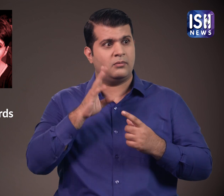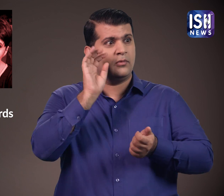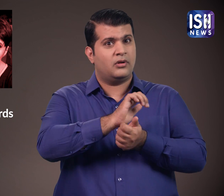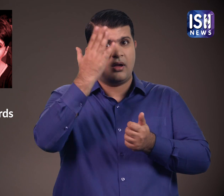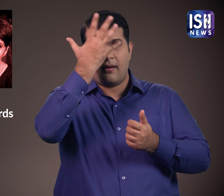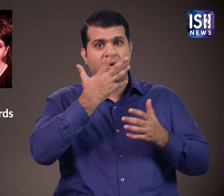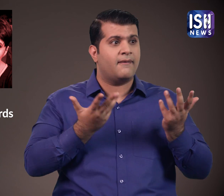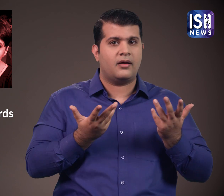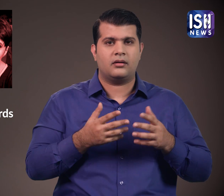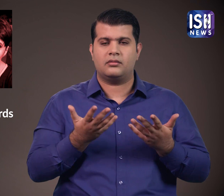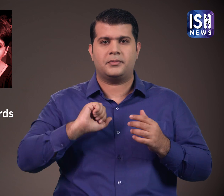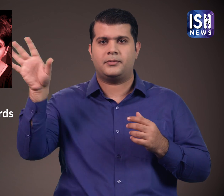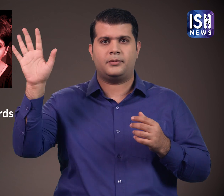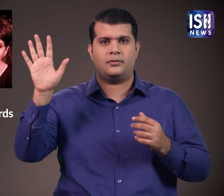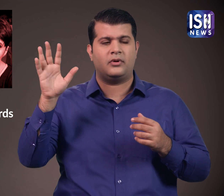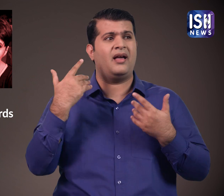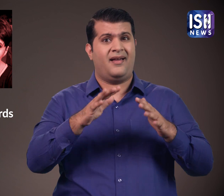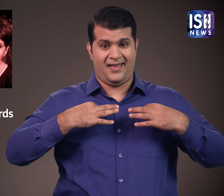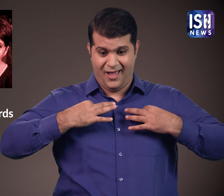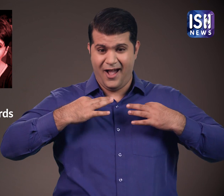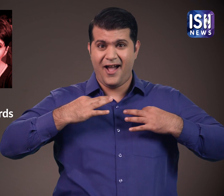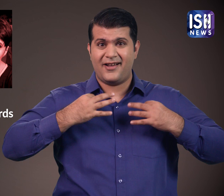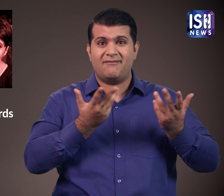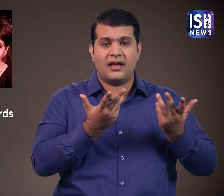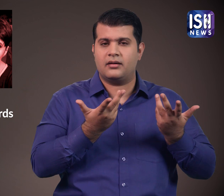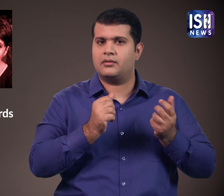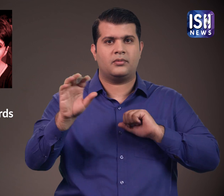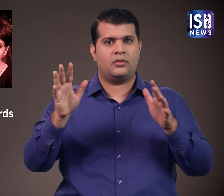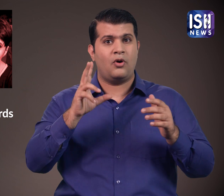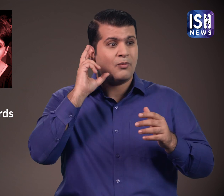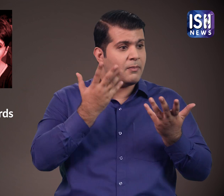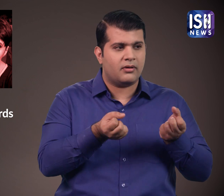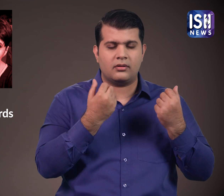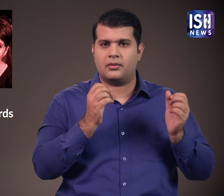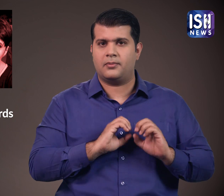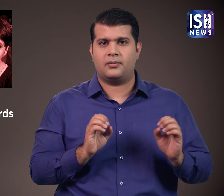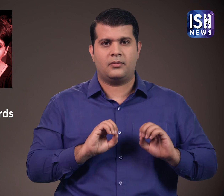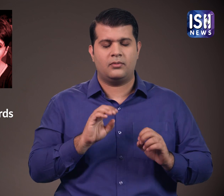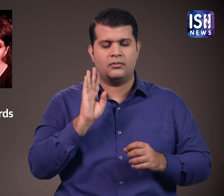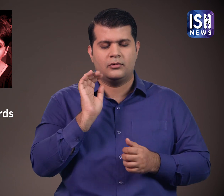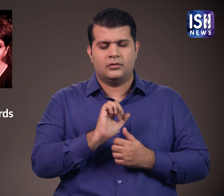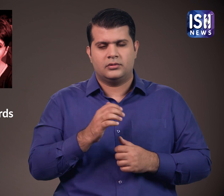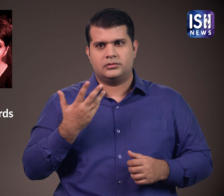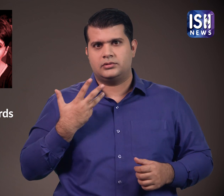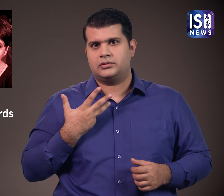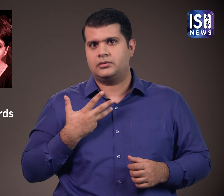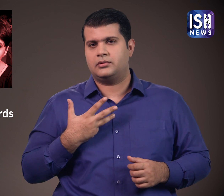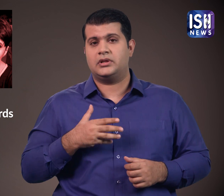When asked about the severed head, he said he had thrown it away along with her clothes and the phone.